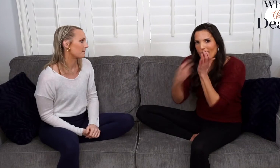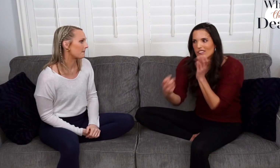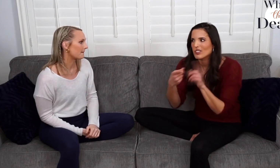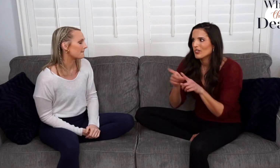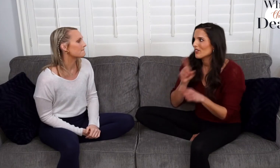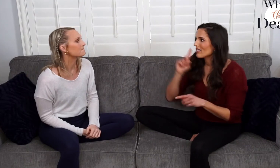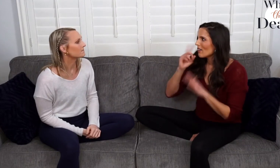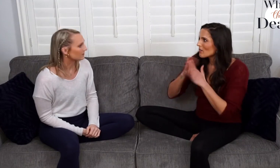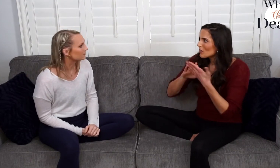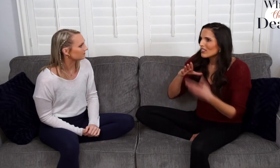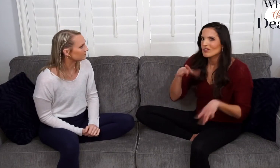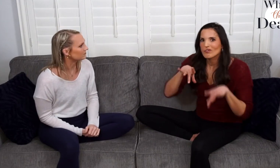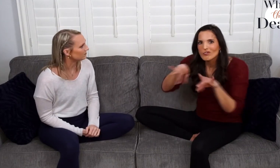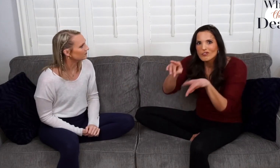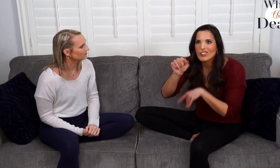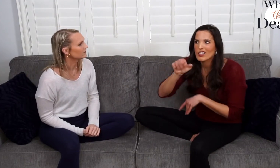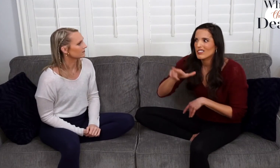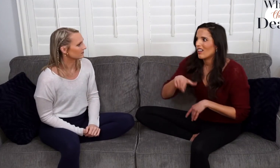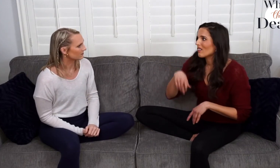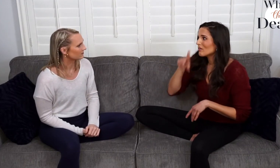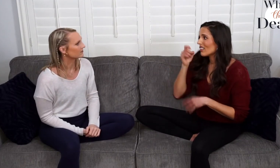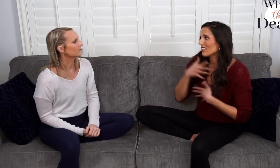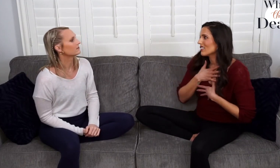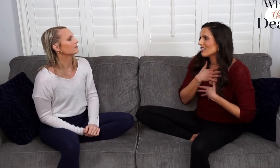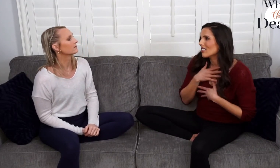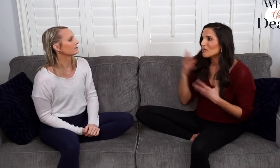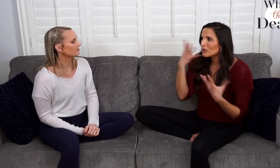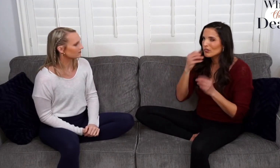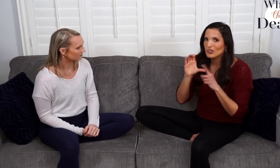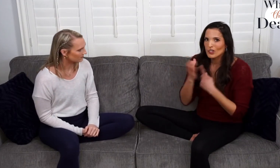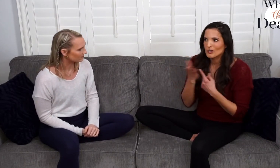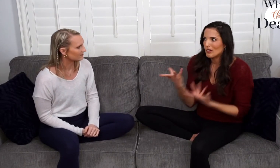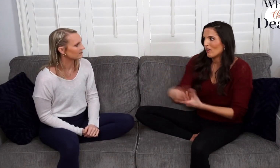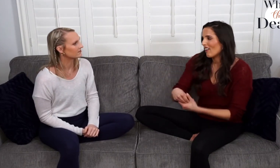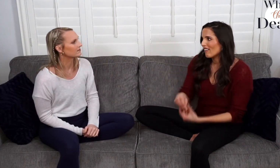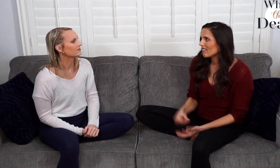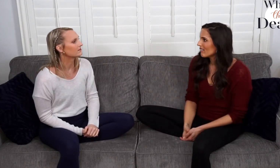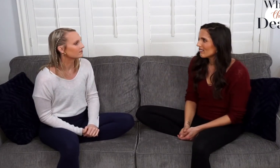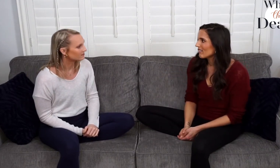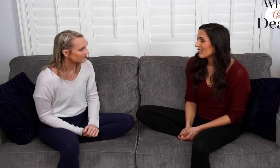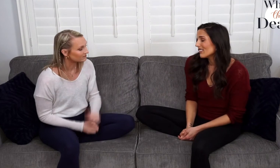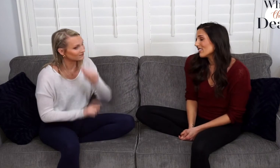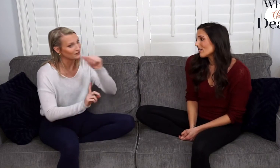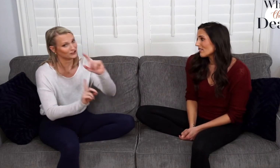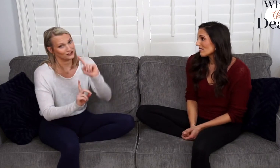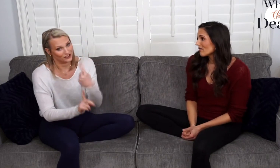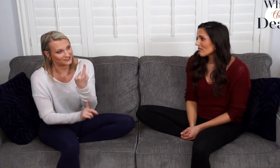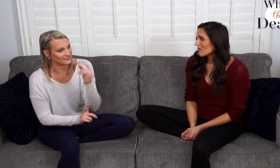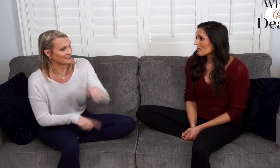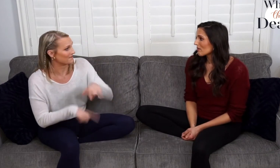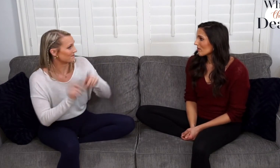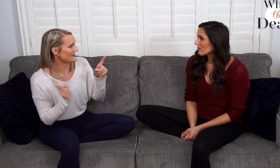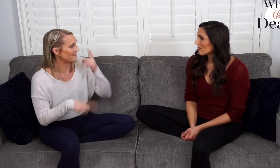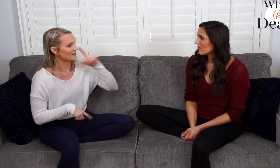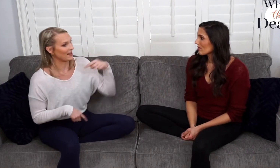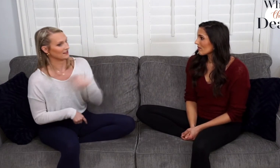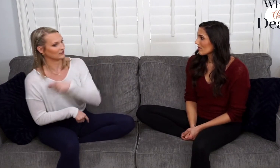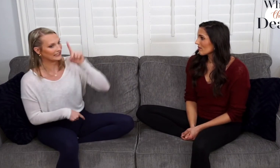to get involved into the Deaf community and learn ASL because it's such a beautiful culture to be a part of. - And not only that, but for us in the